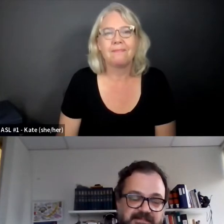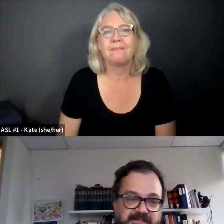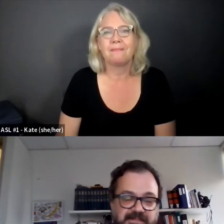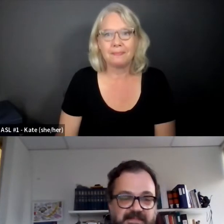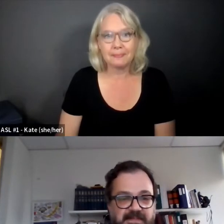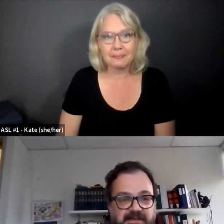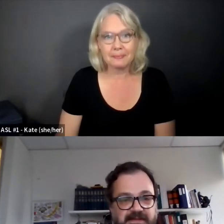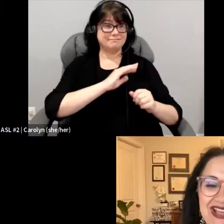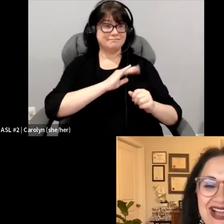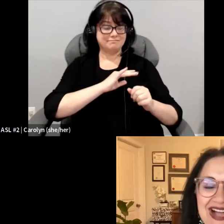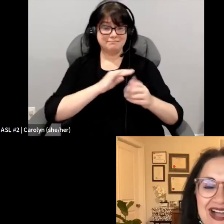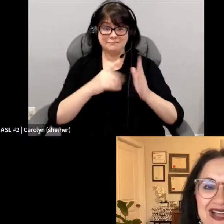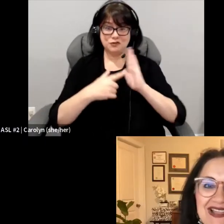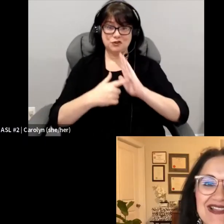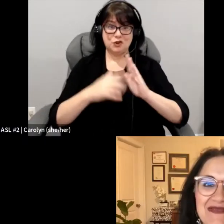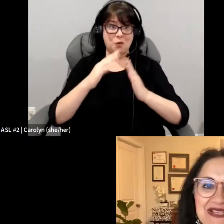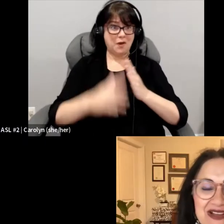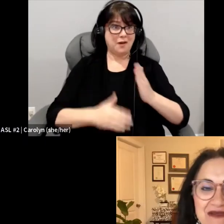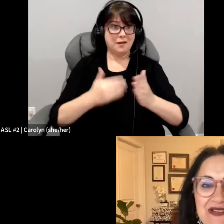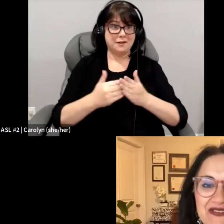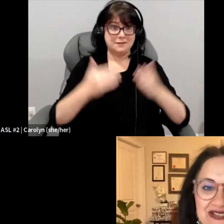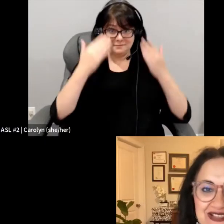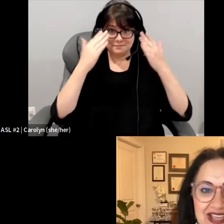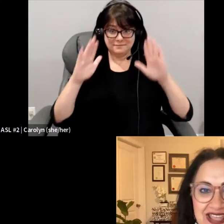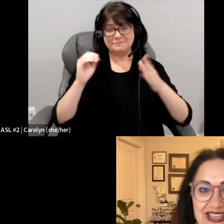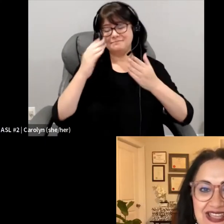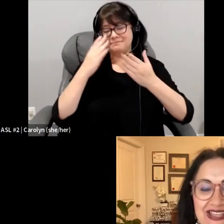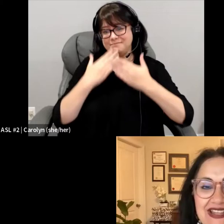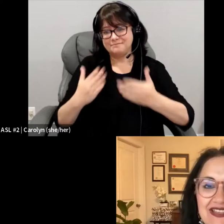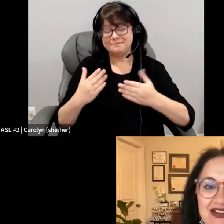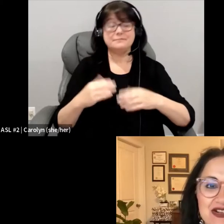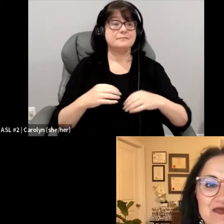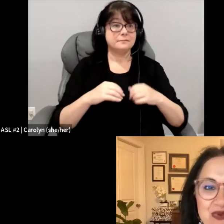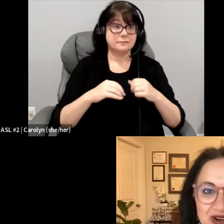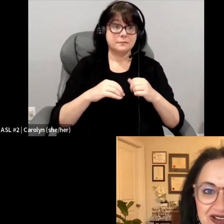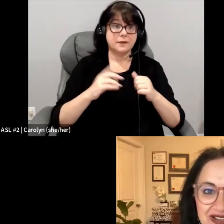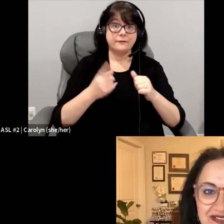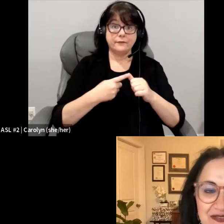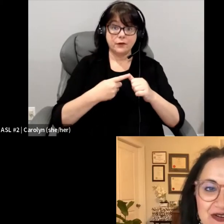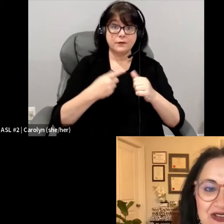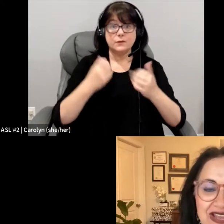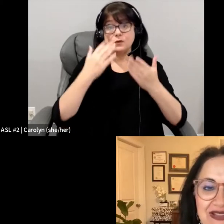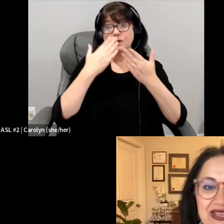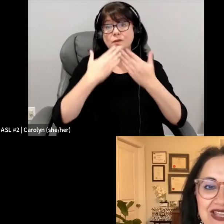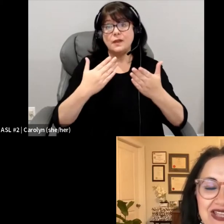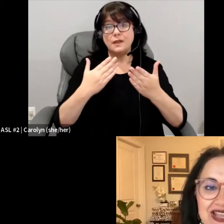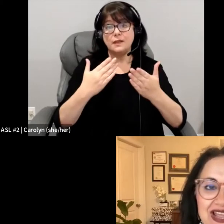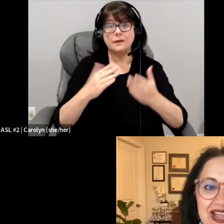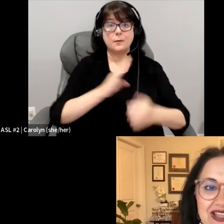IT'S HEART WARMING. LET ME START BY THANKING THE ARCH BOARD FOR INVITING ME.